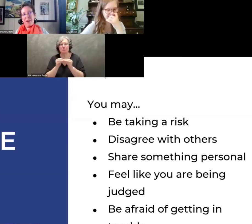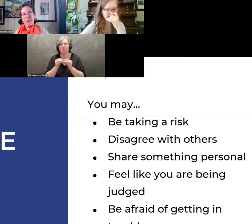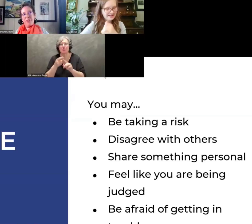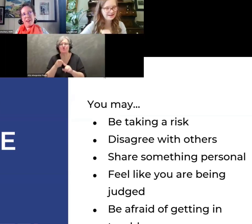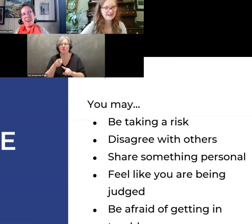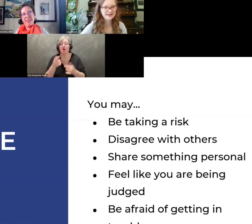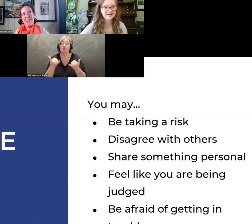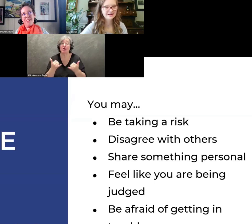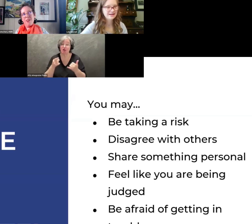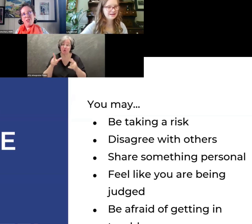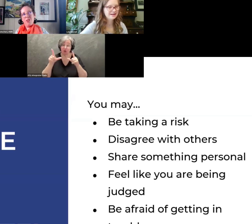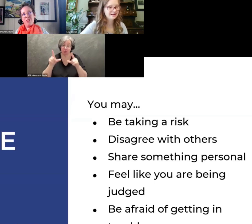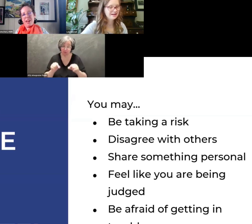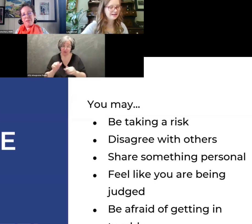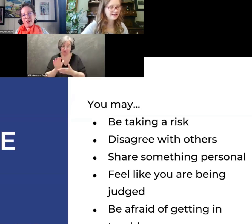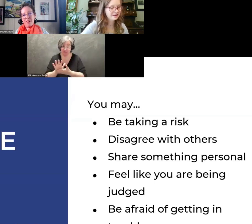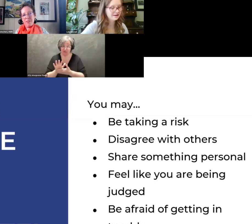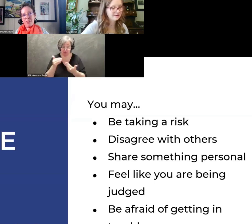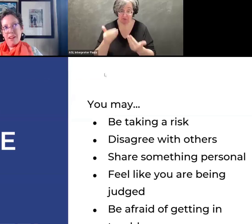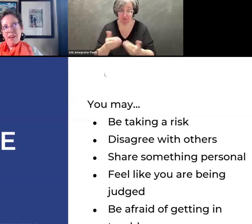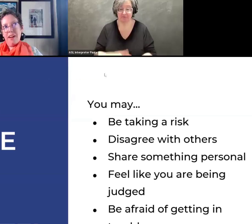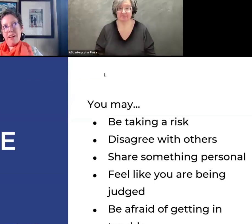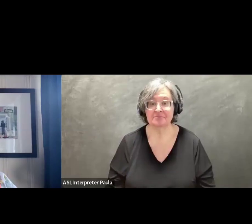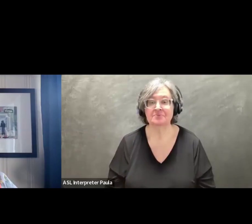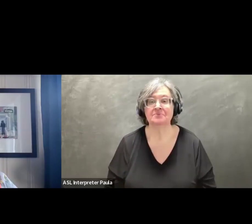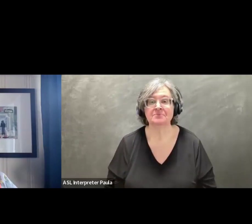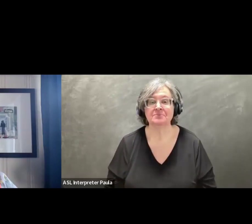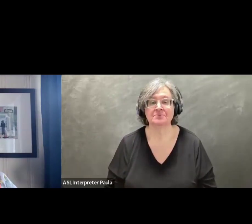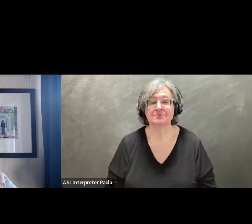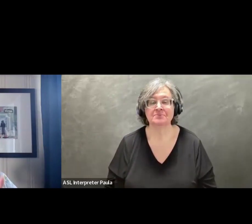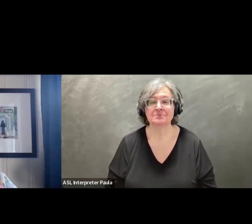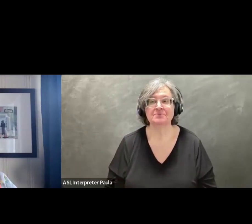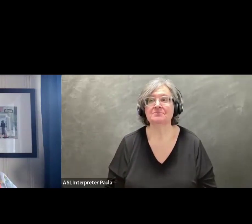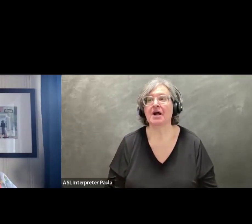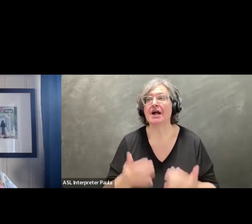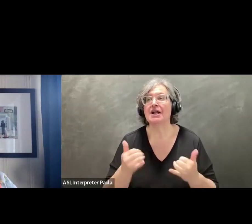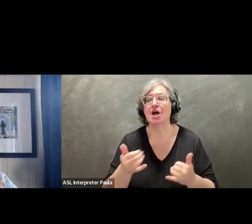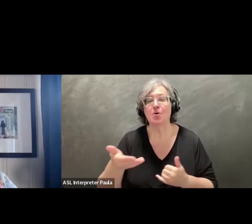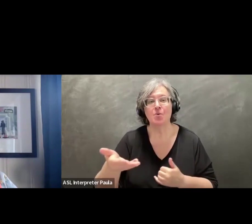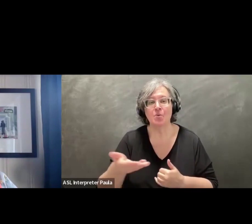time you can turn your camera off, and we will welcome Santa